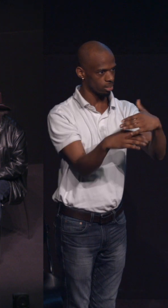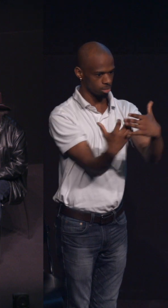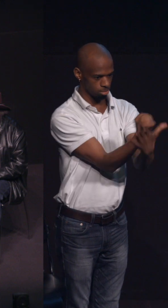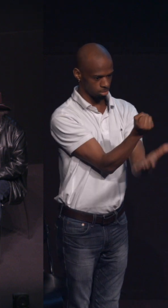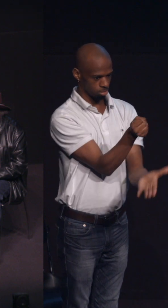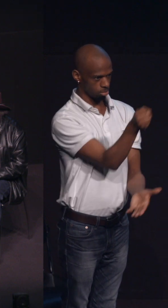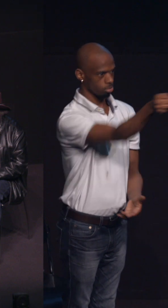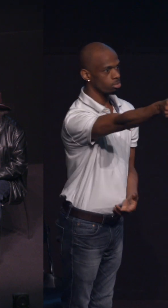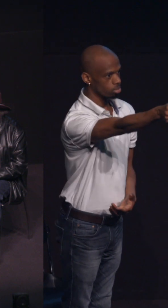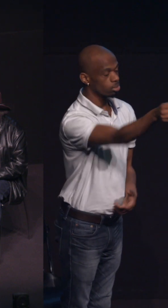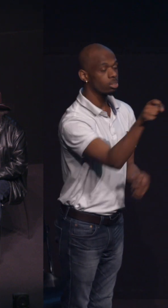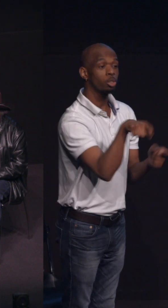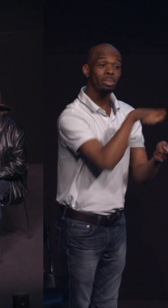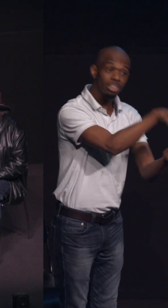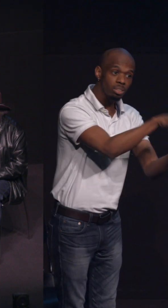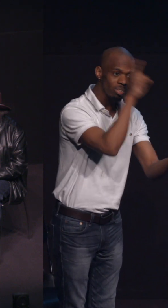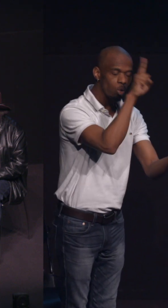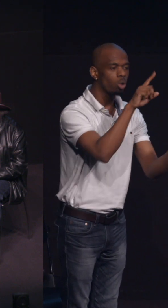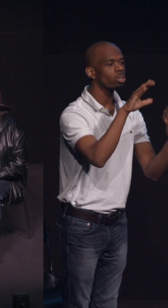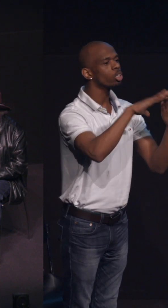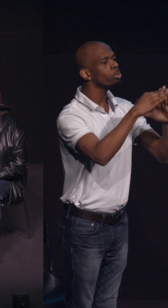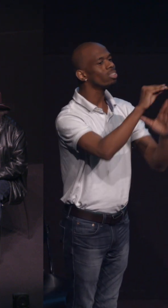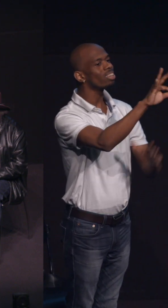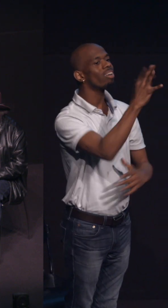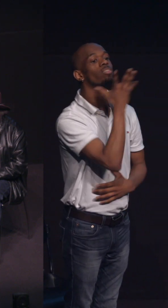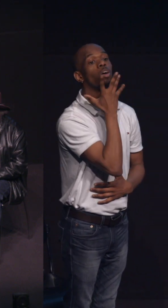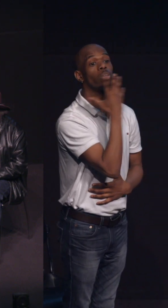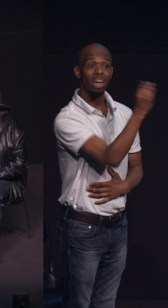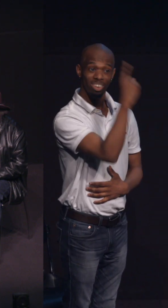particularly, and young people in particular,